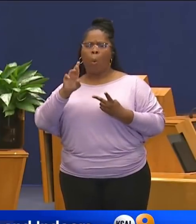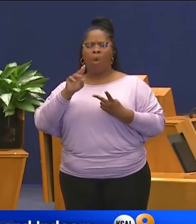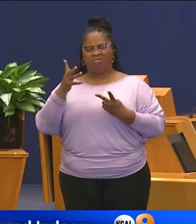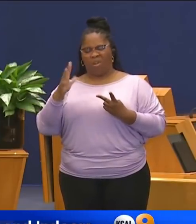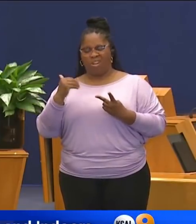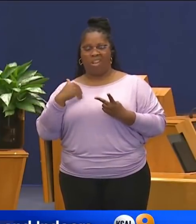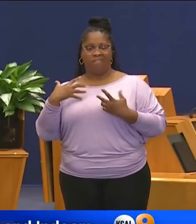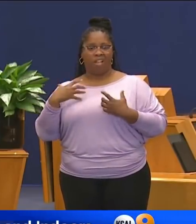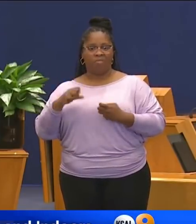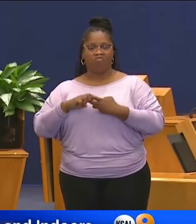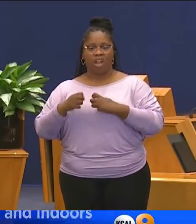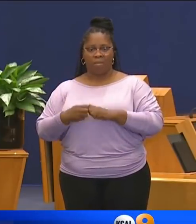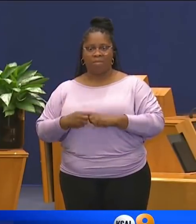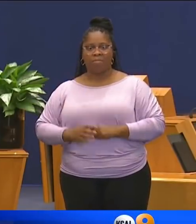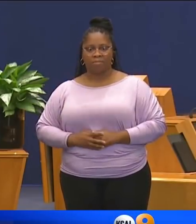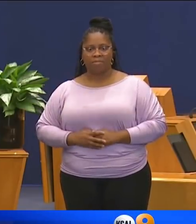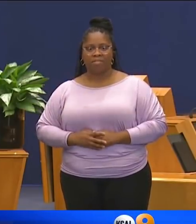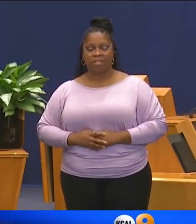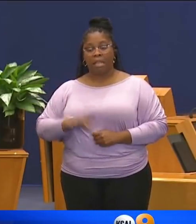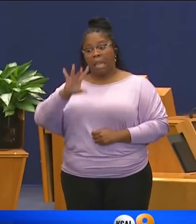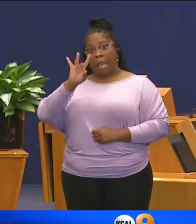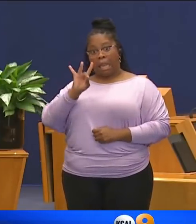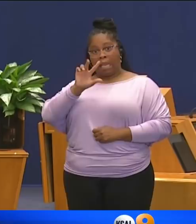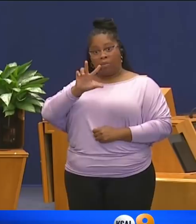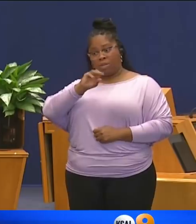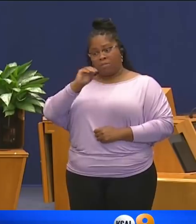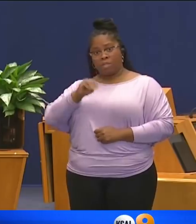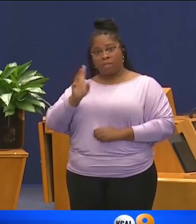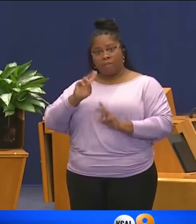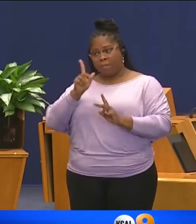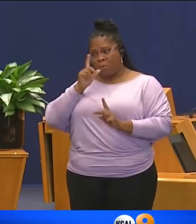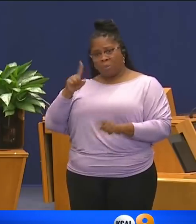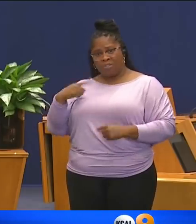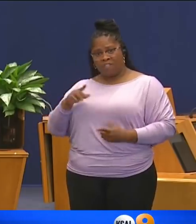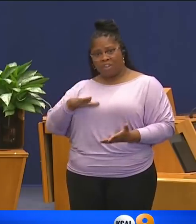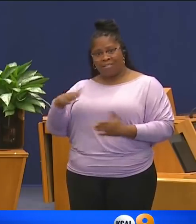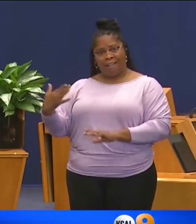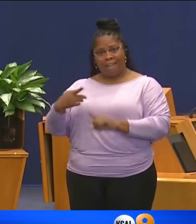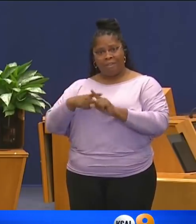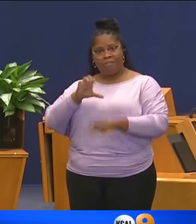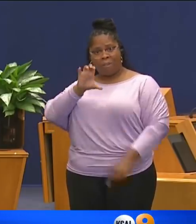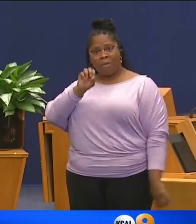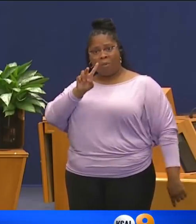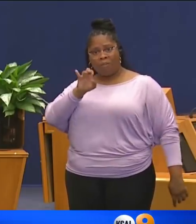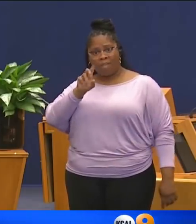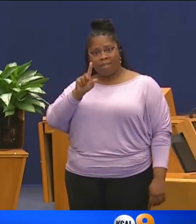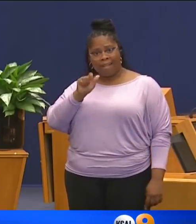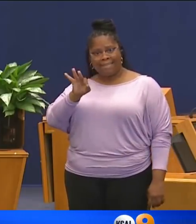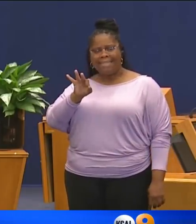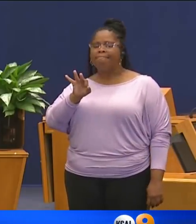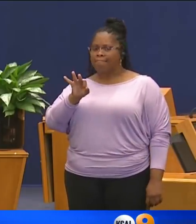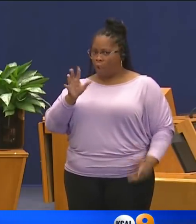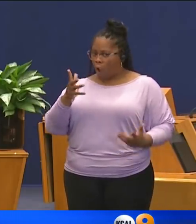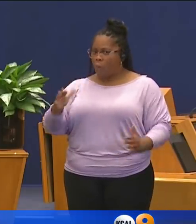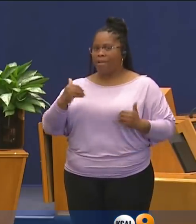EVEN WITH A MODEL THAT WILL BE COMING OUT OF IN THE NEXT TWO DAYS WITH THE MEDICAL EXPERTS DO